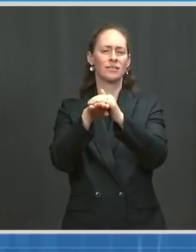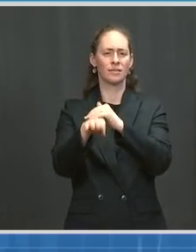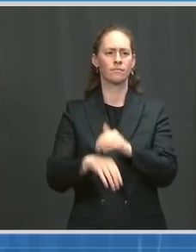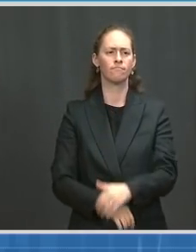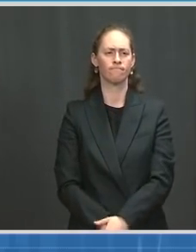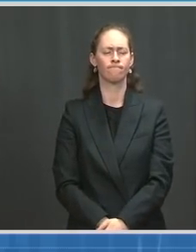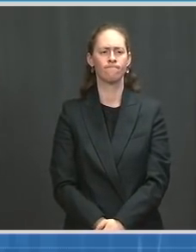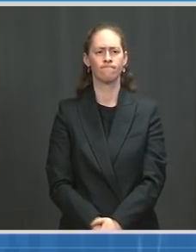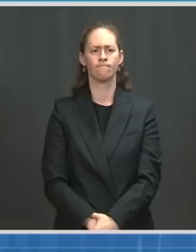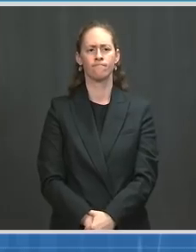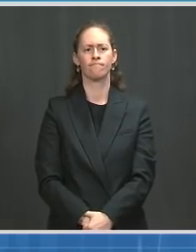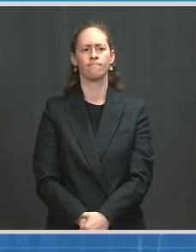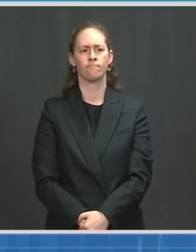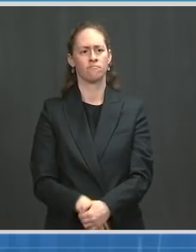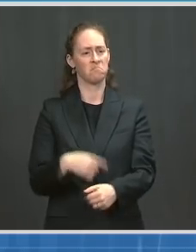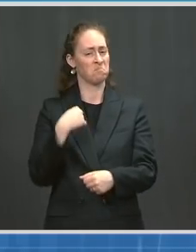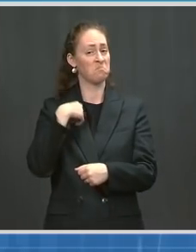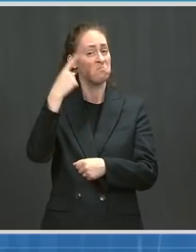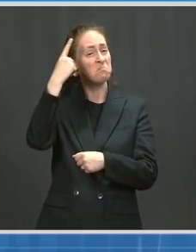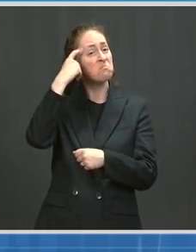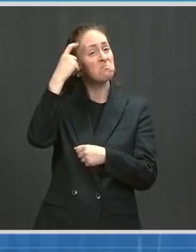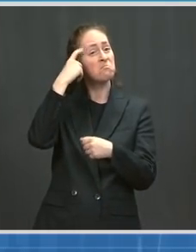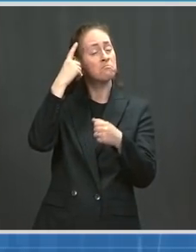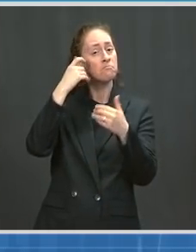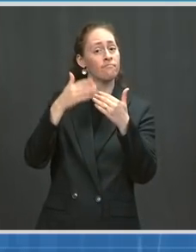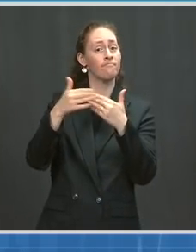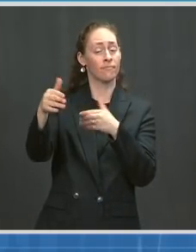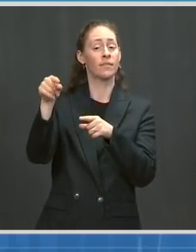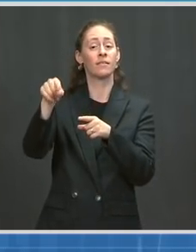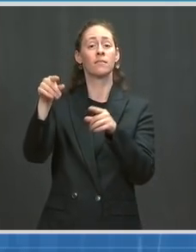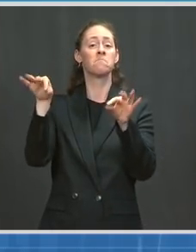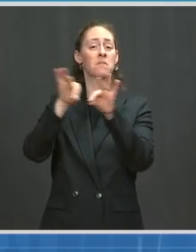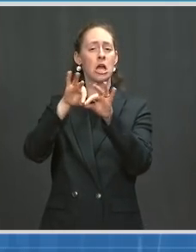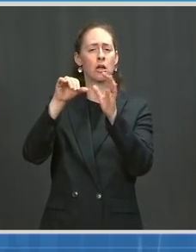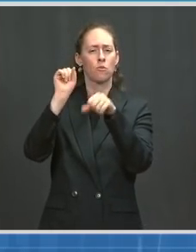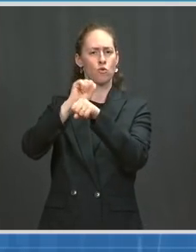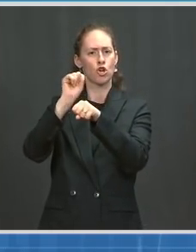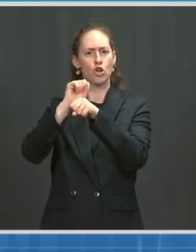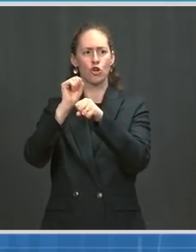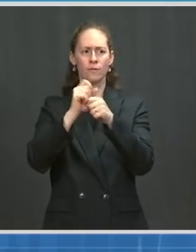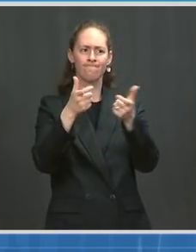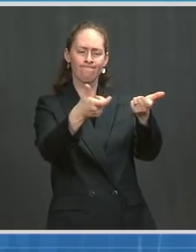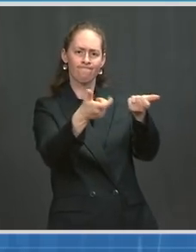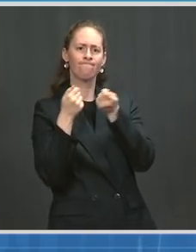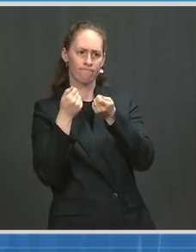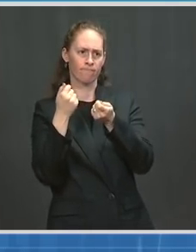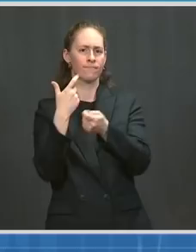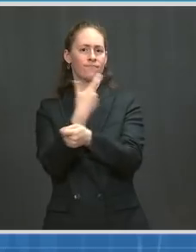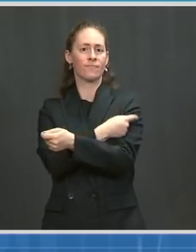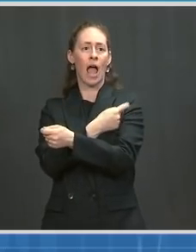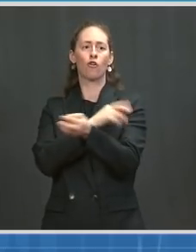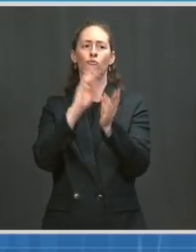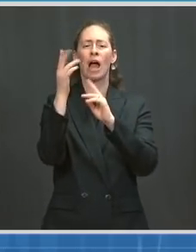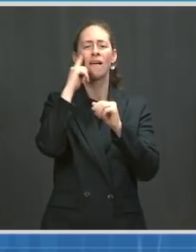Because among the unvaccinated, 64 percent of Hispanic adults and 55 percent of Black adults